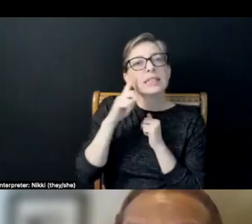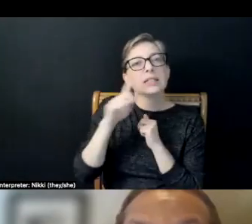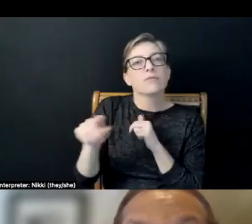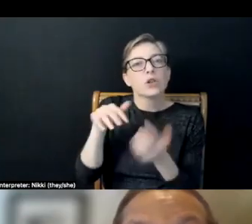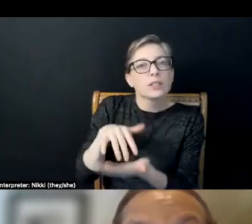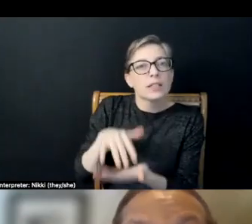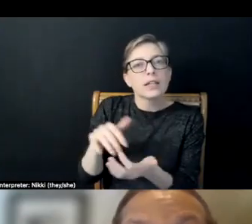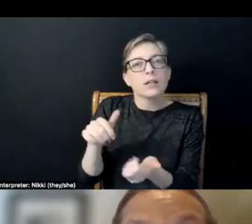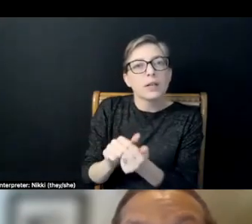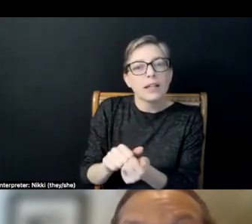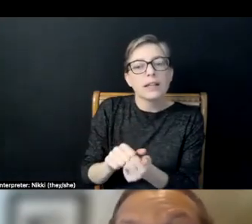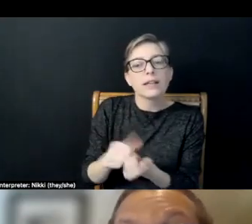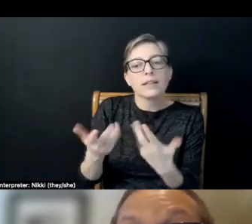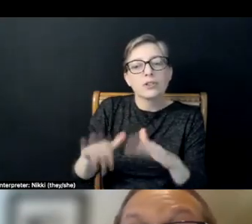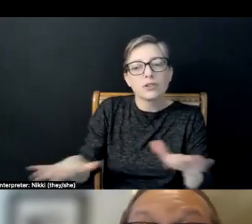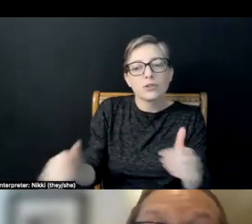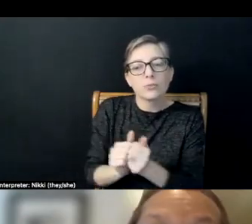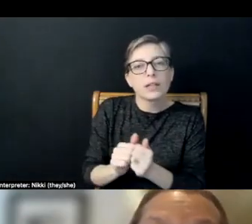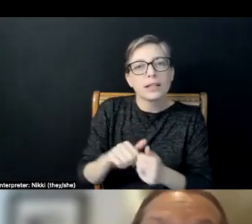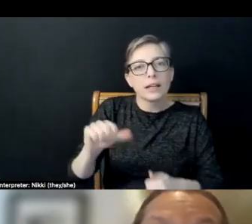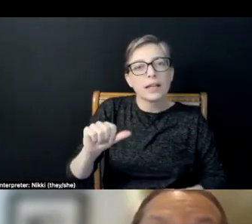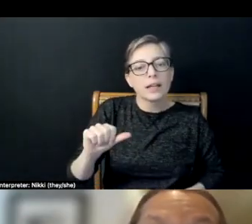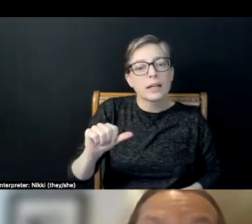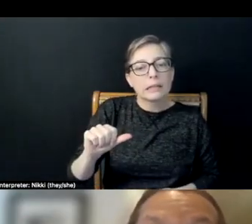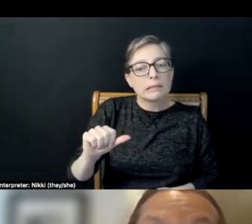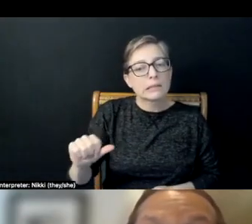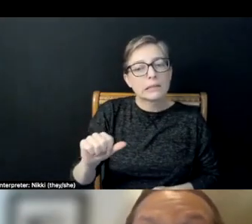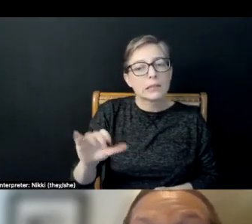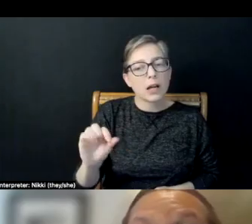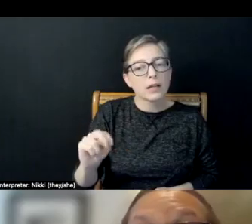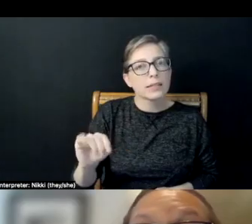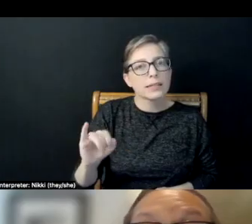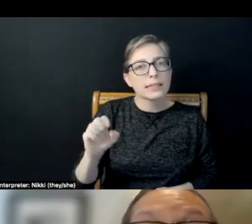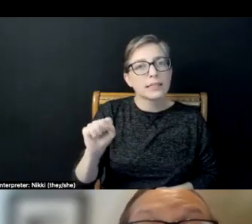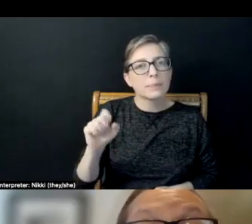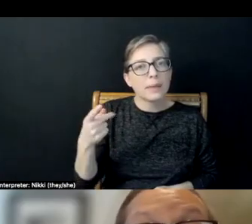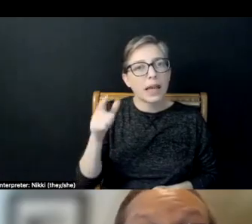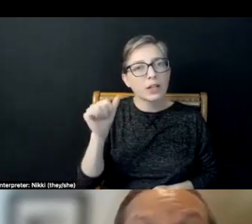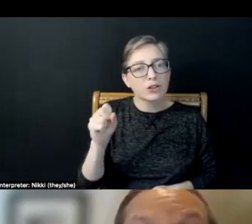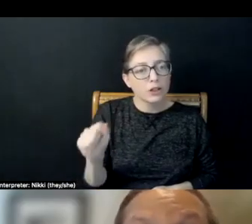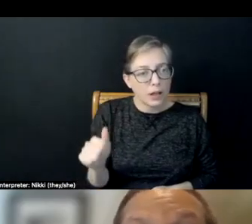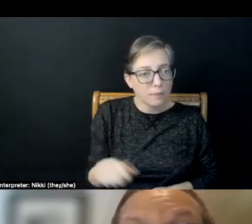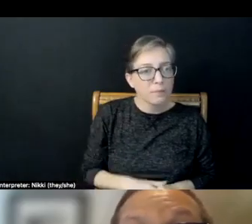about the work that she's done and insinuates that if I didn't give her permission in order to do